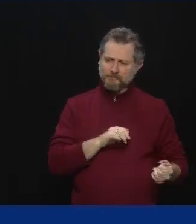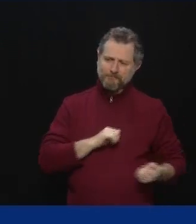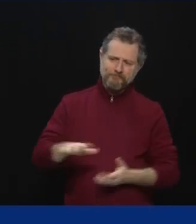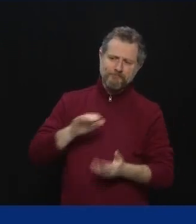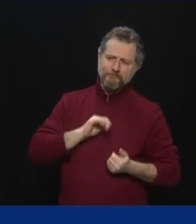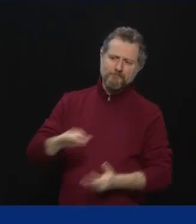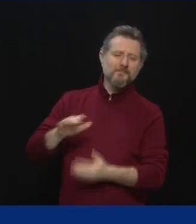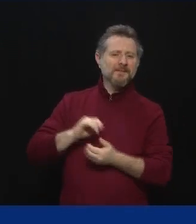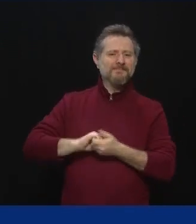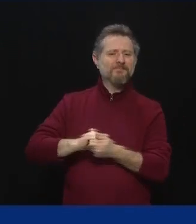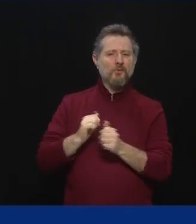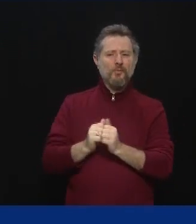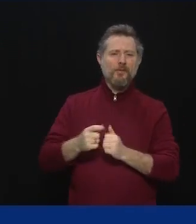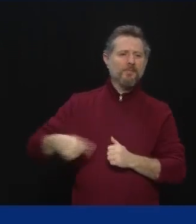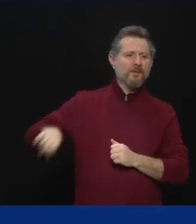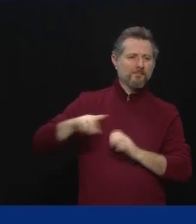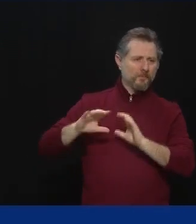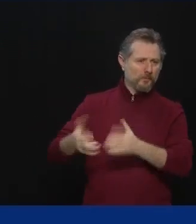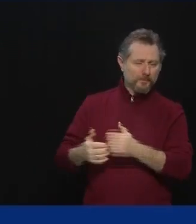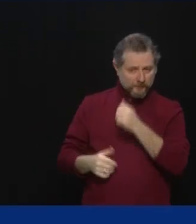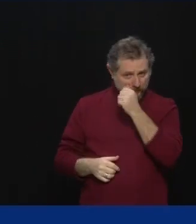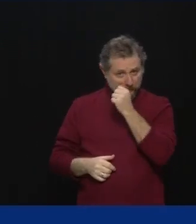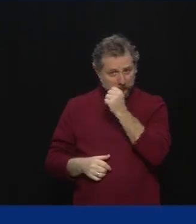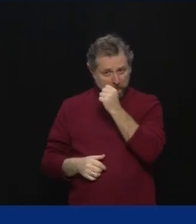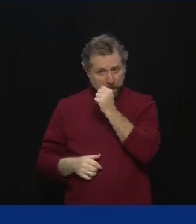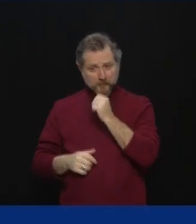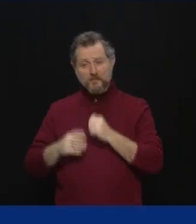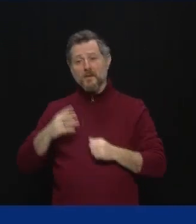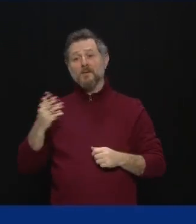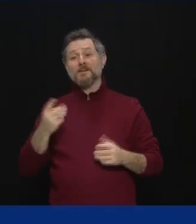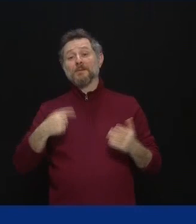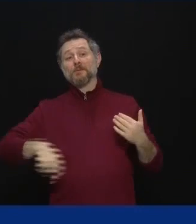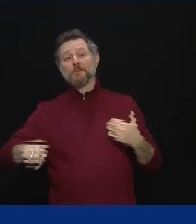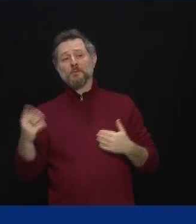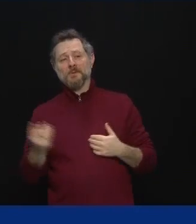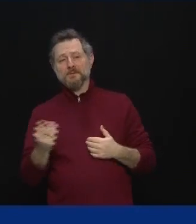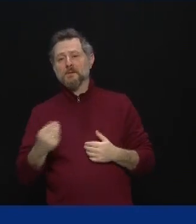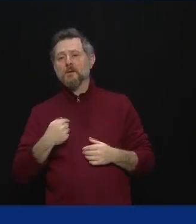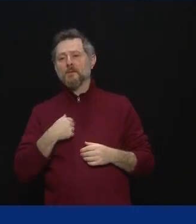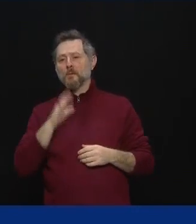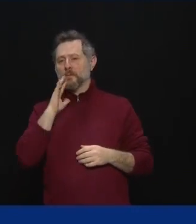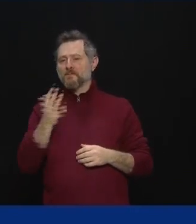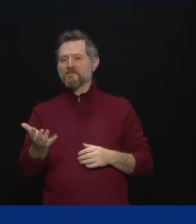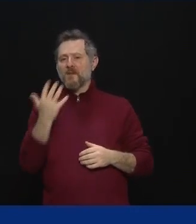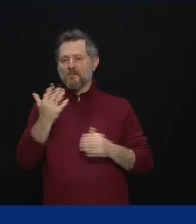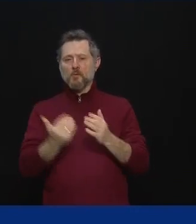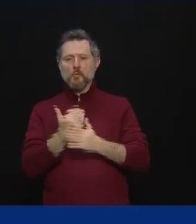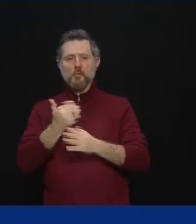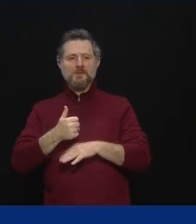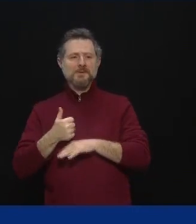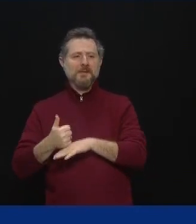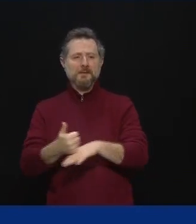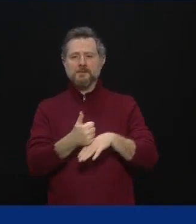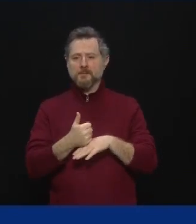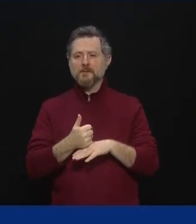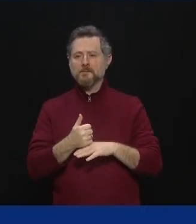SO DEPARTMENT OF HEALTH COULD HAVE RESOURCES TO GET THEM OUT. WE'RE CONTINUING TO BRING RESOURCES TO THEM DIRECTLY.